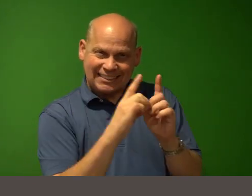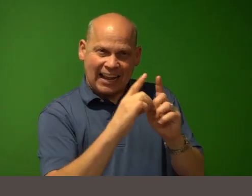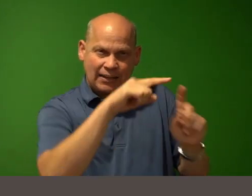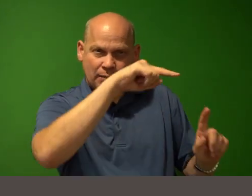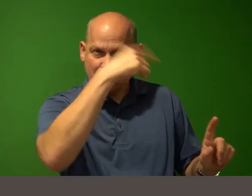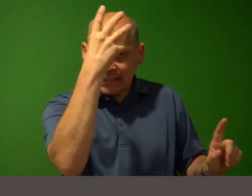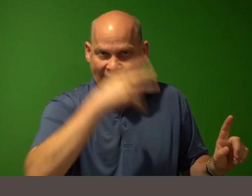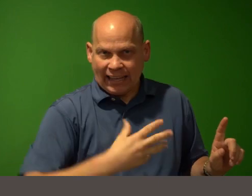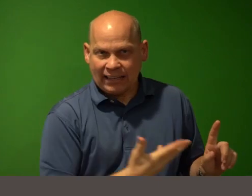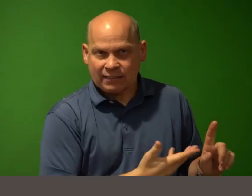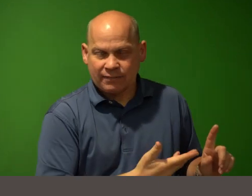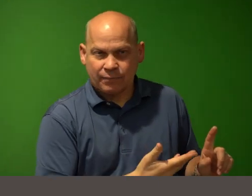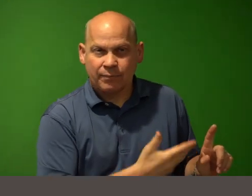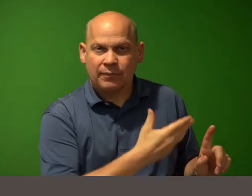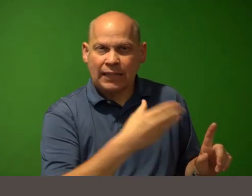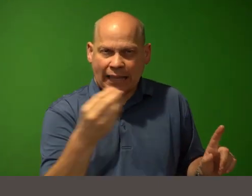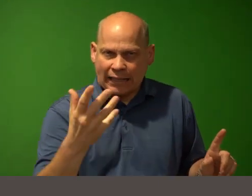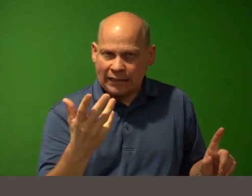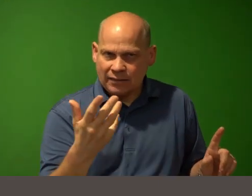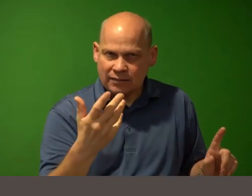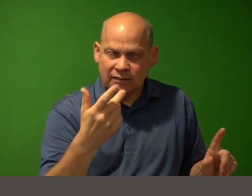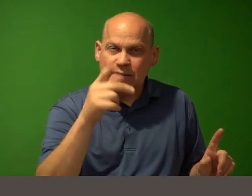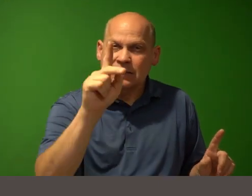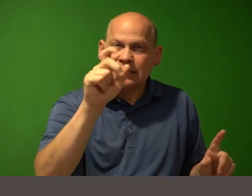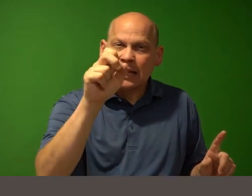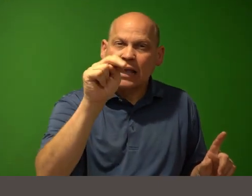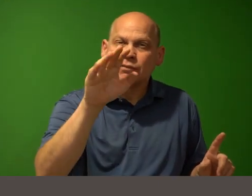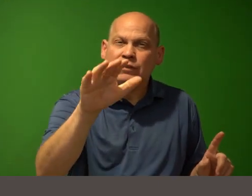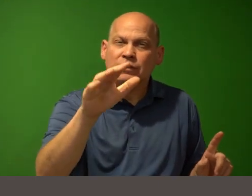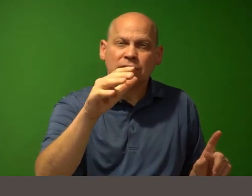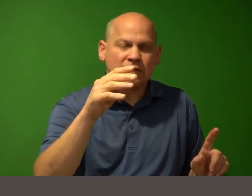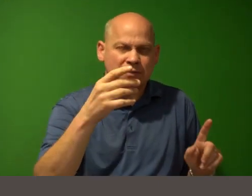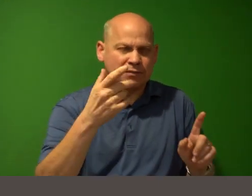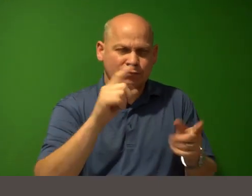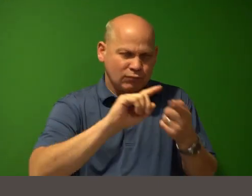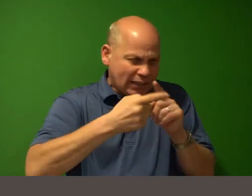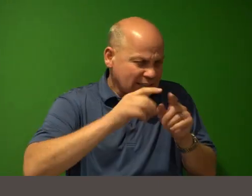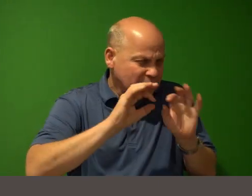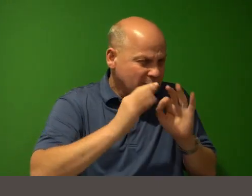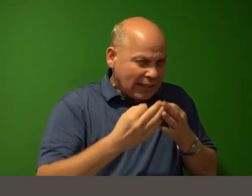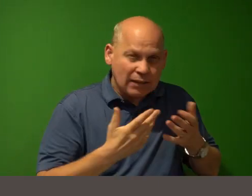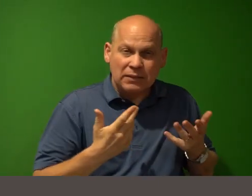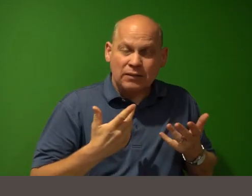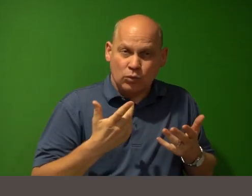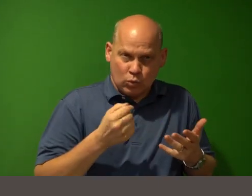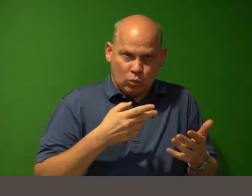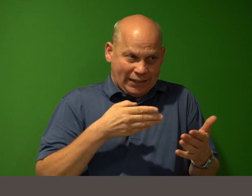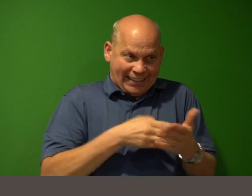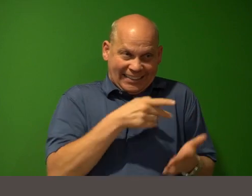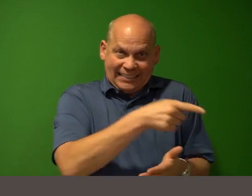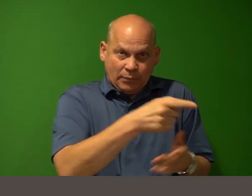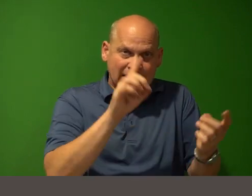And Kevin Grievoux's friends and family were against him dating a white woman.